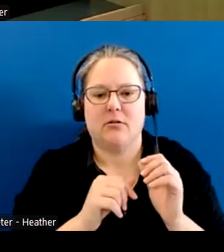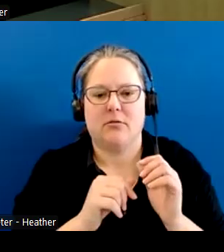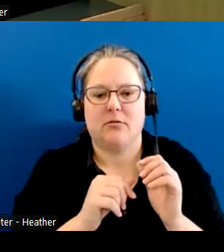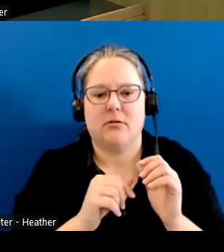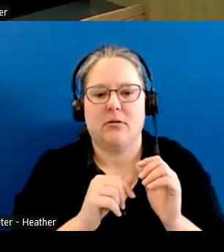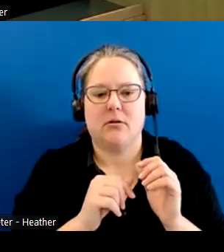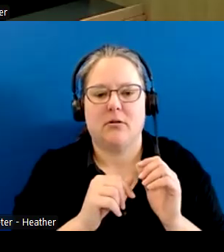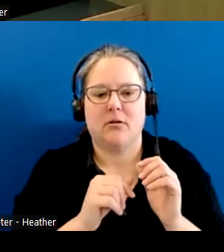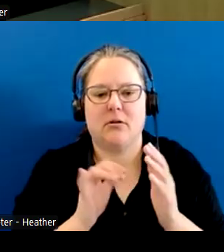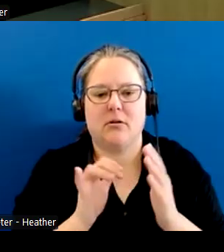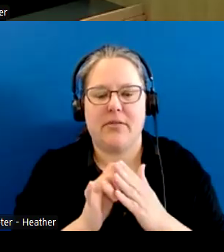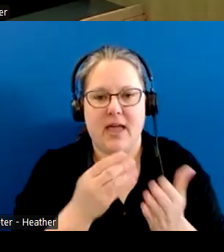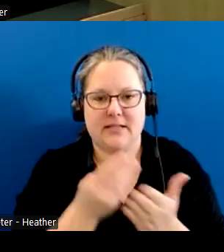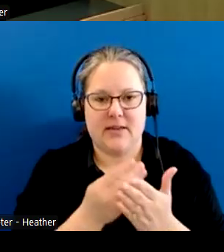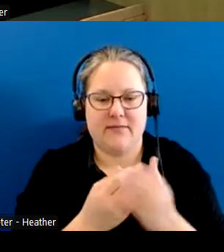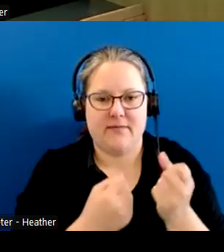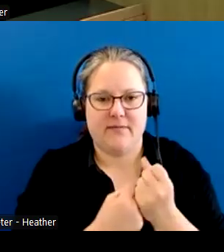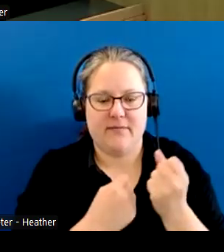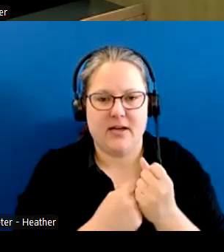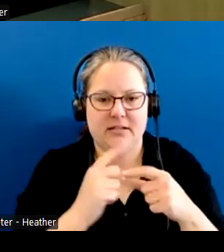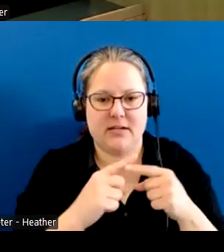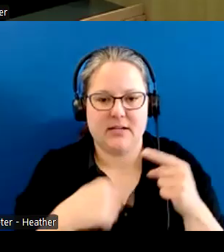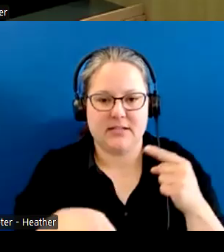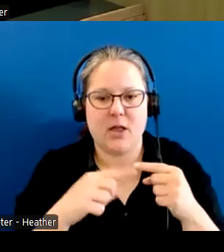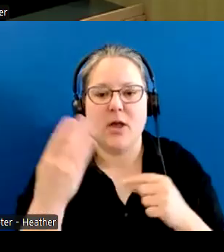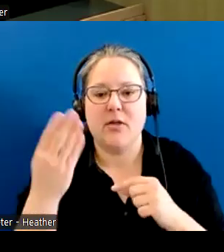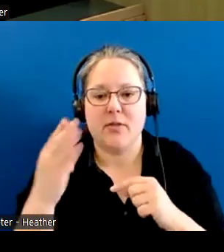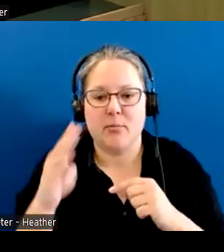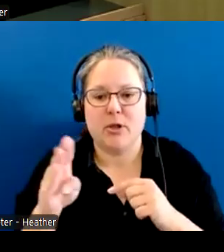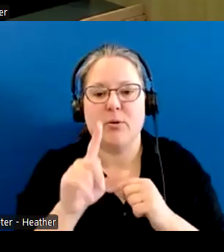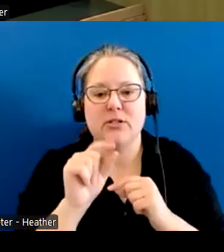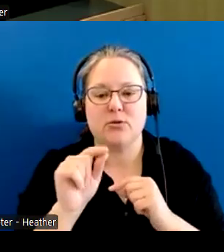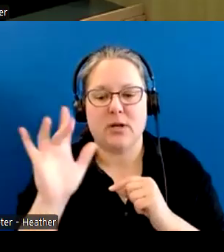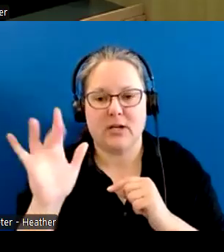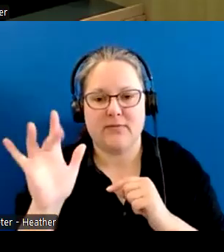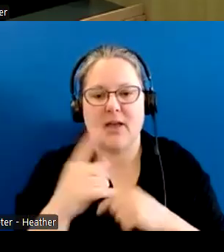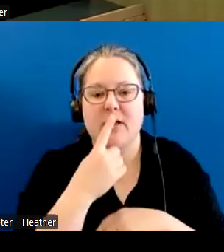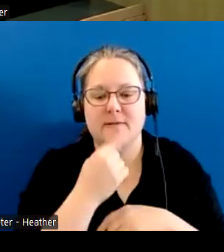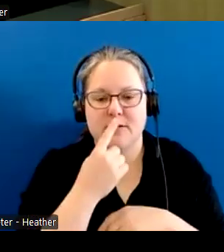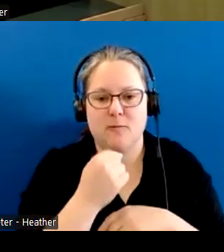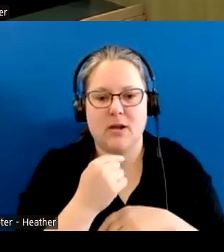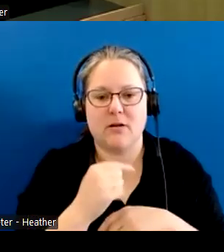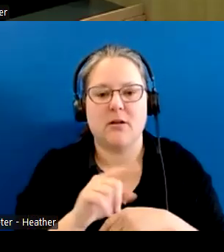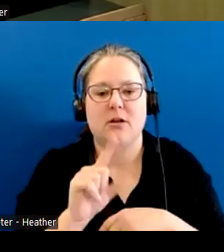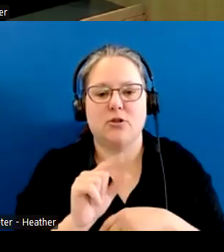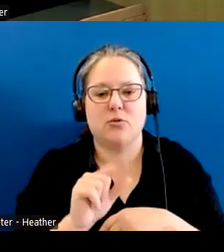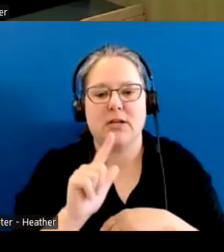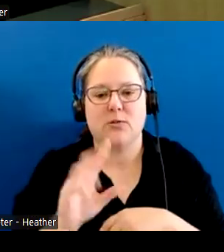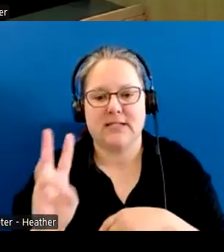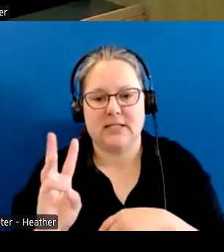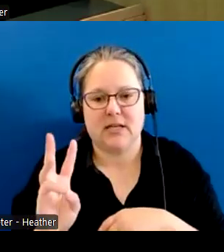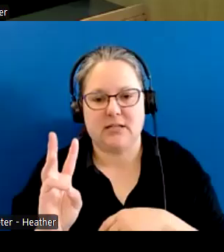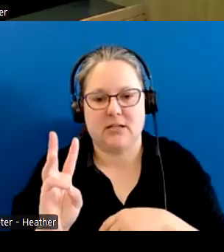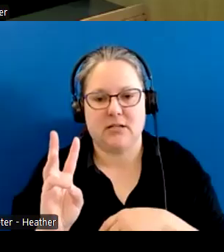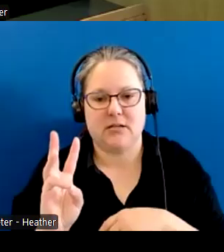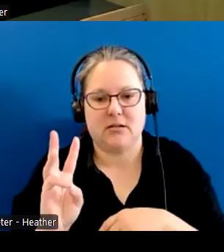this is across the the funding cycles. Um the blue line is 2025 and the red line is 2026. And just to